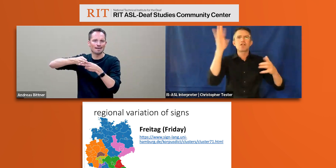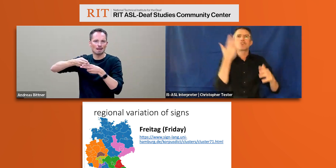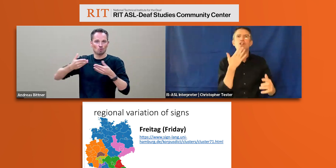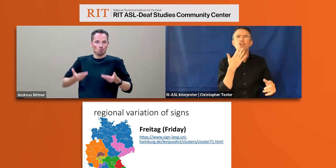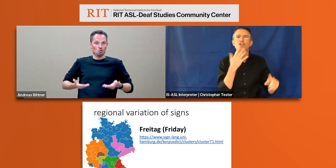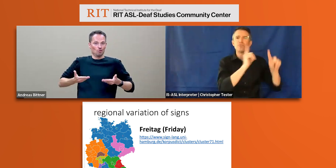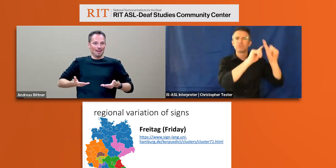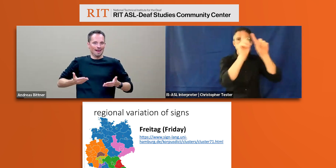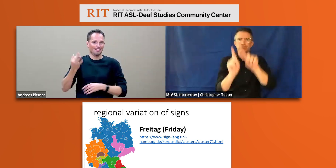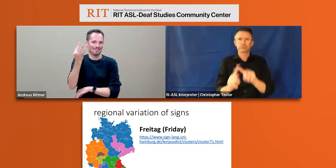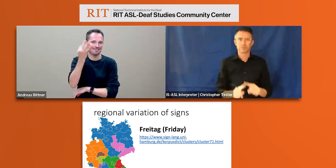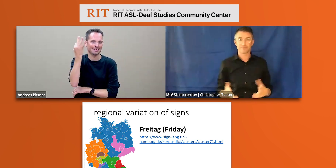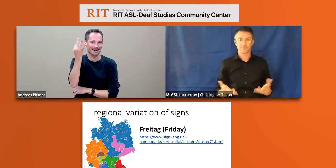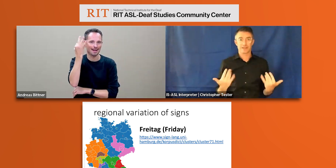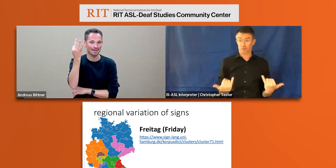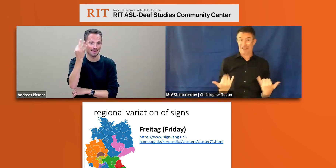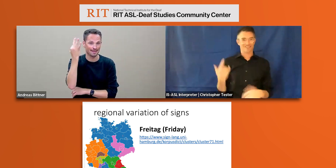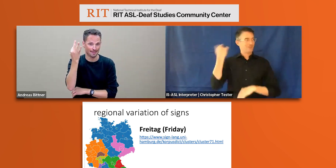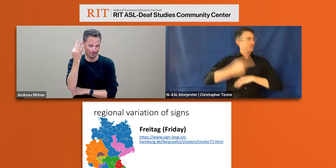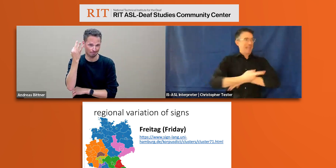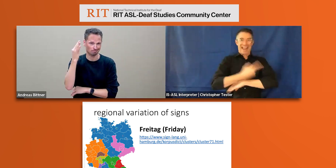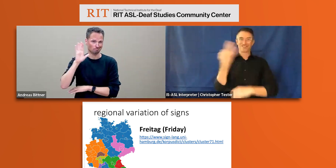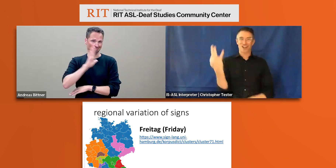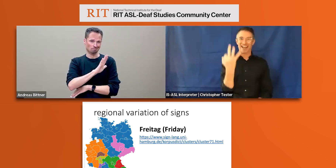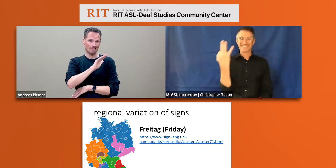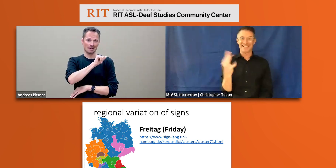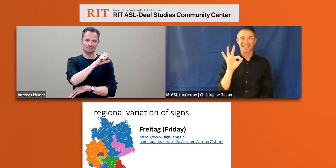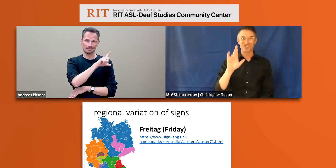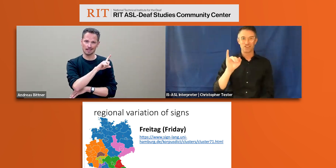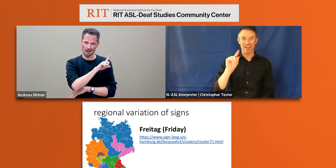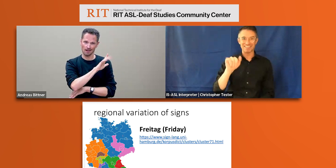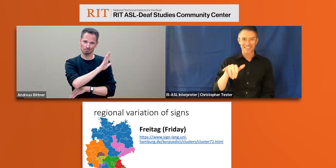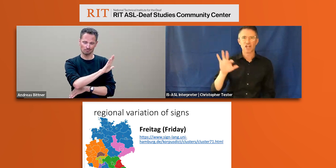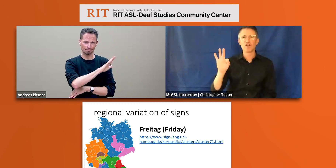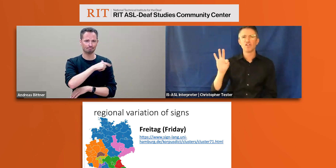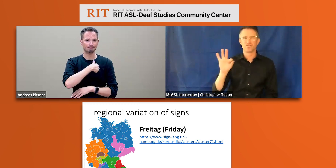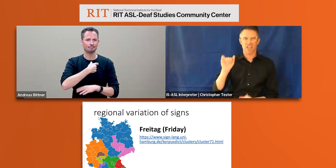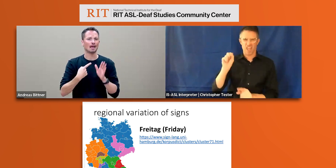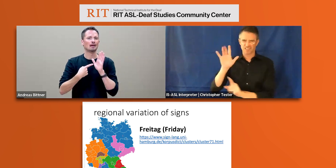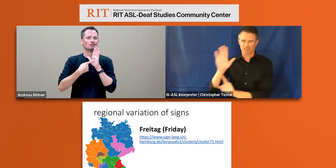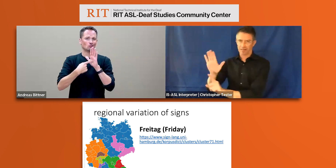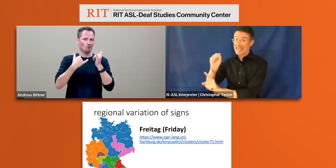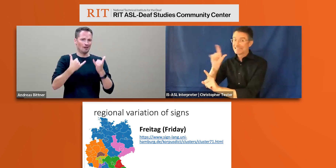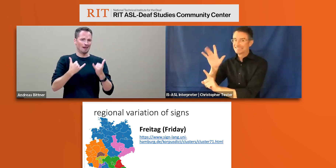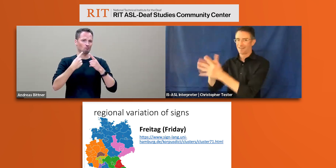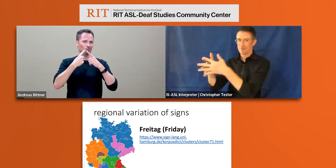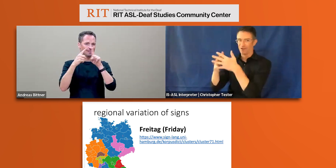So, you see the map of Germany and you see the different colors on that map. Today is Friday.